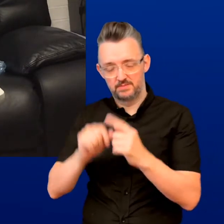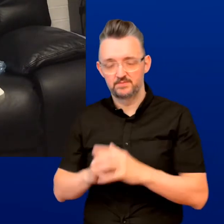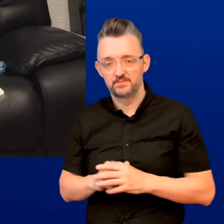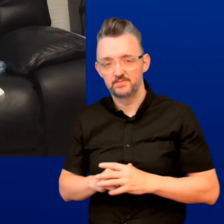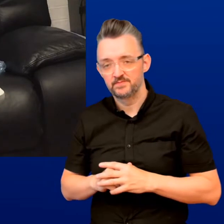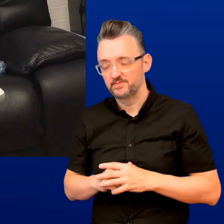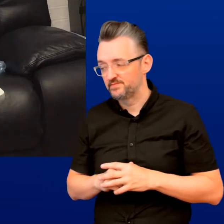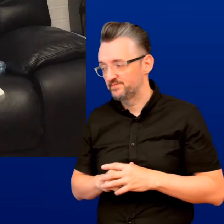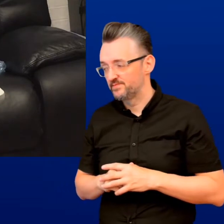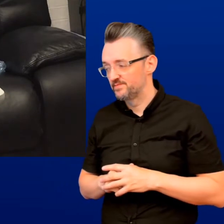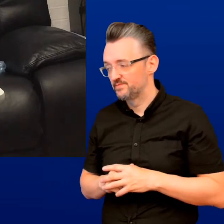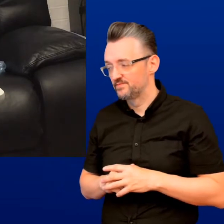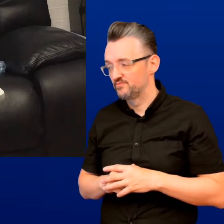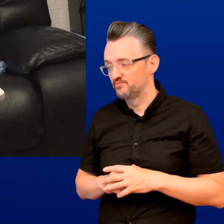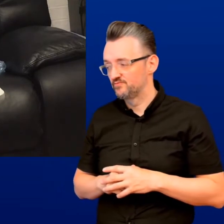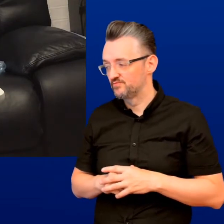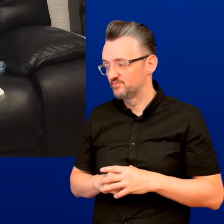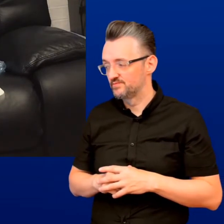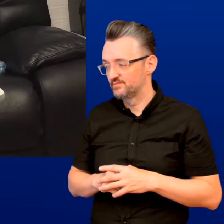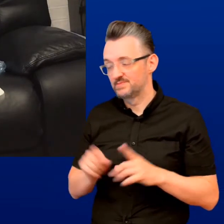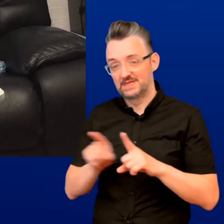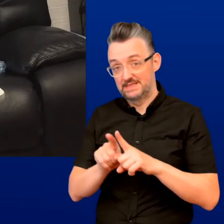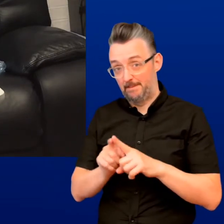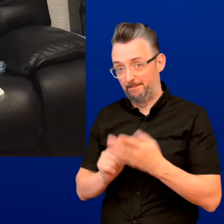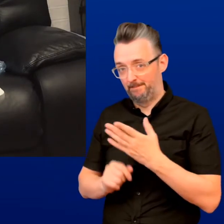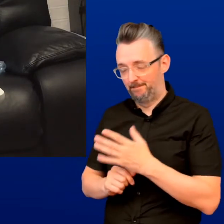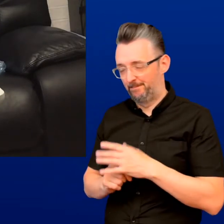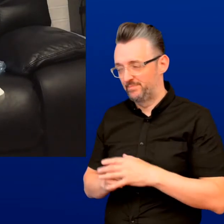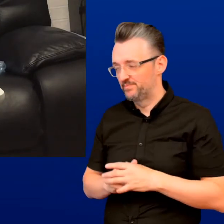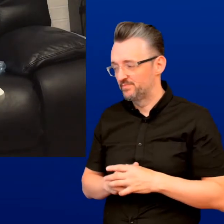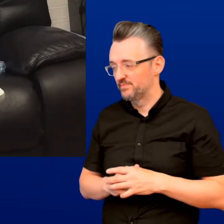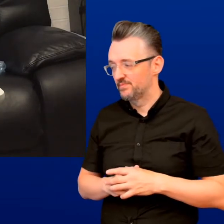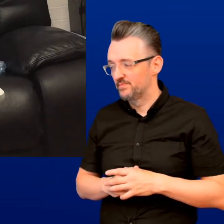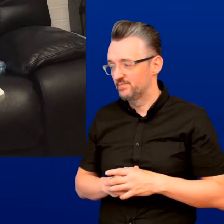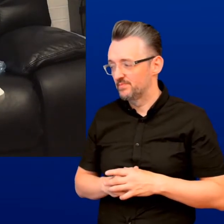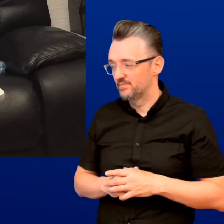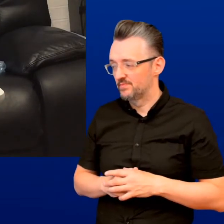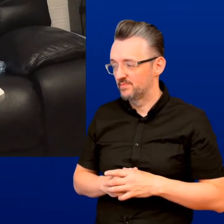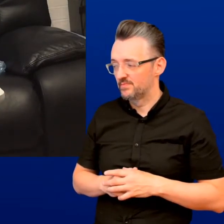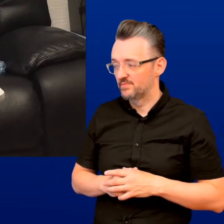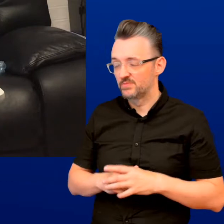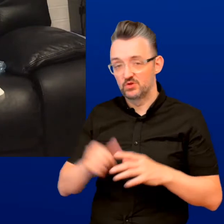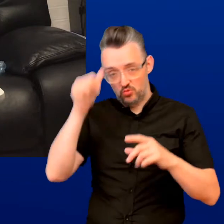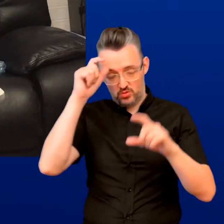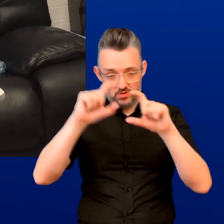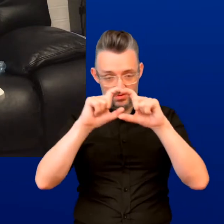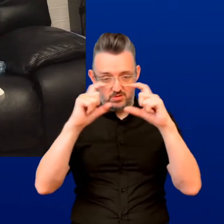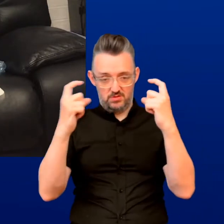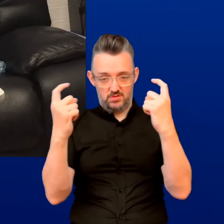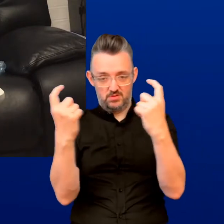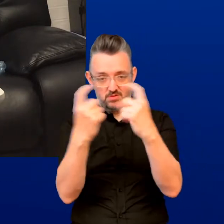I'll just put a mark where my knuckle is so that gives me the depth of how